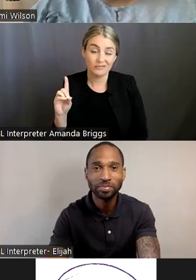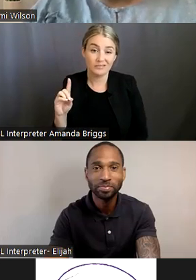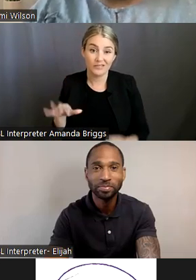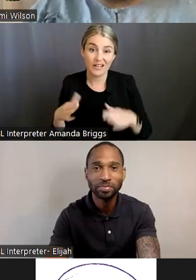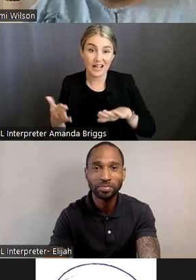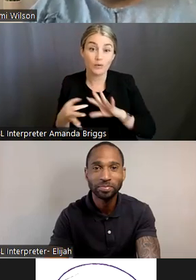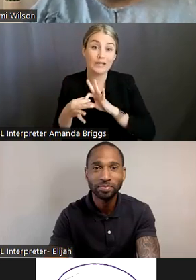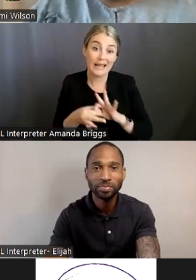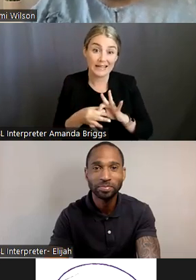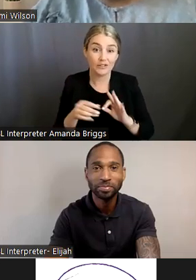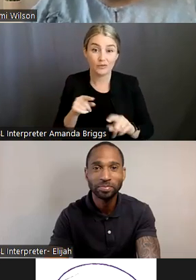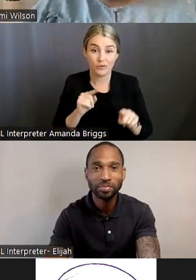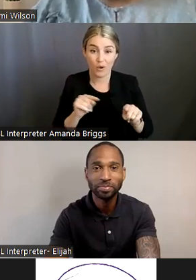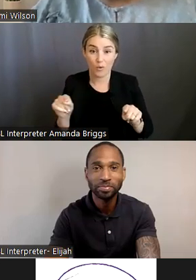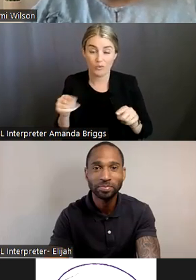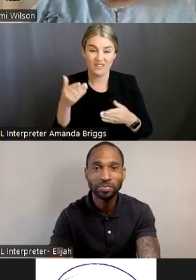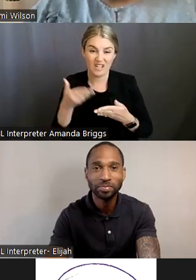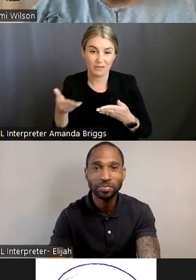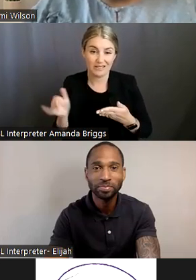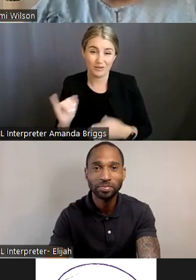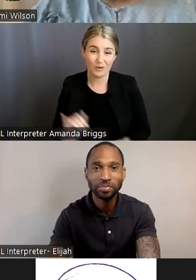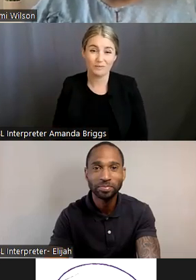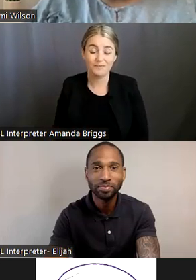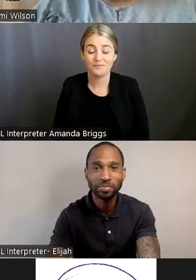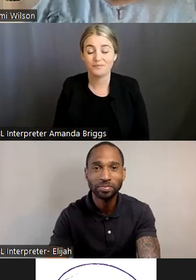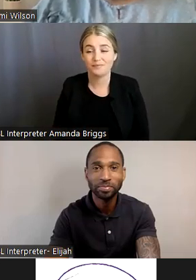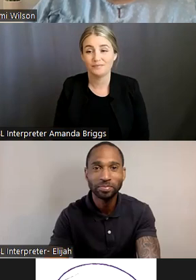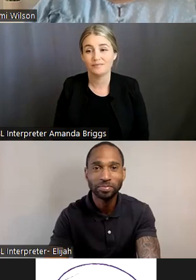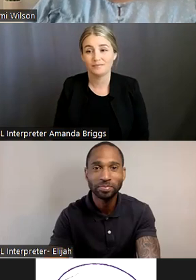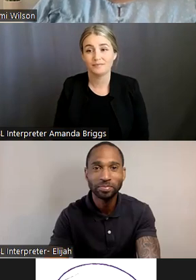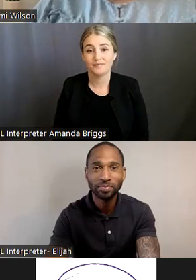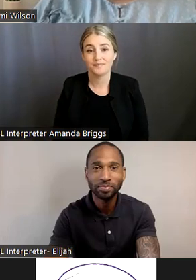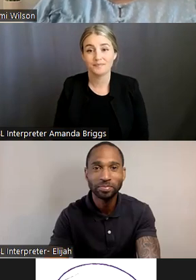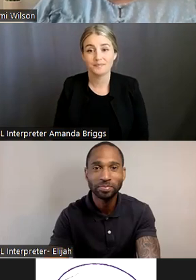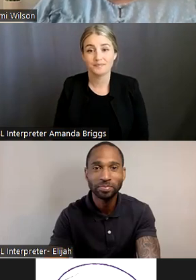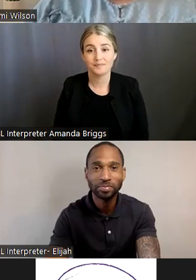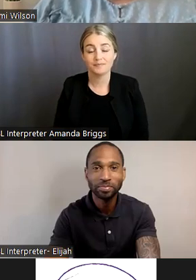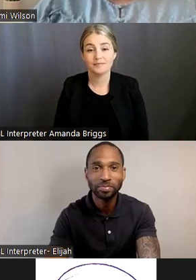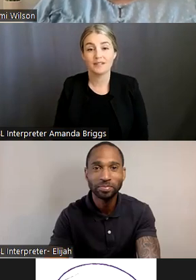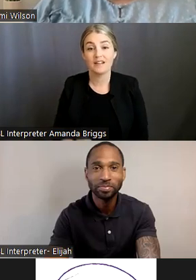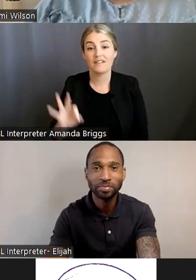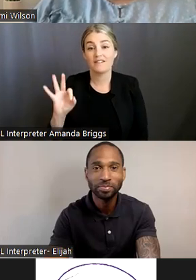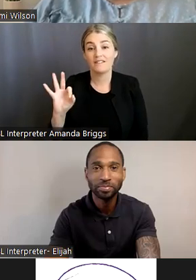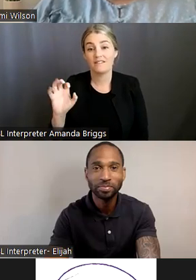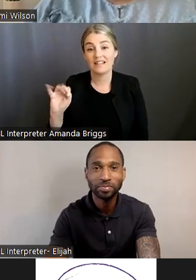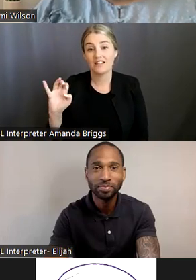to those substances as well. The fentanyl found in these street